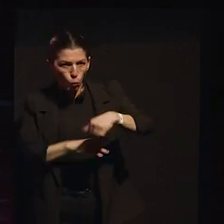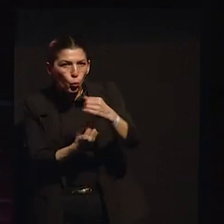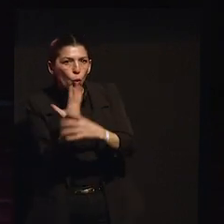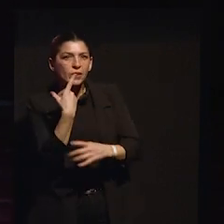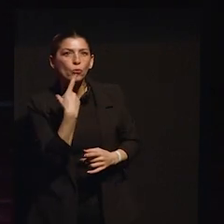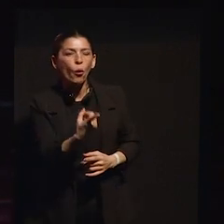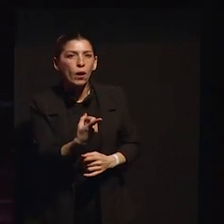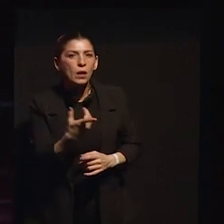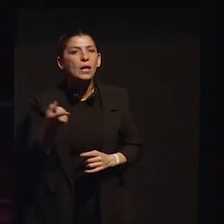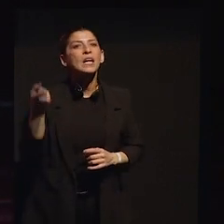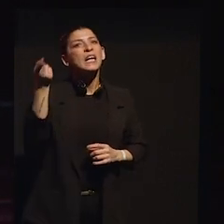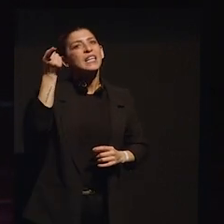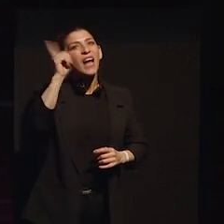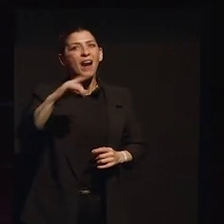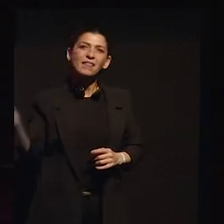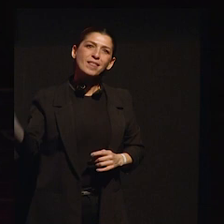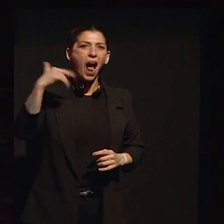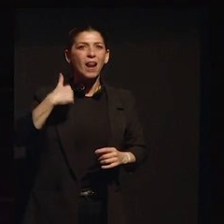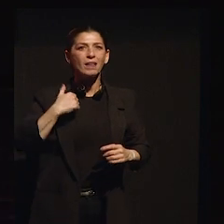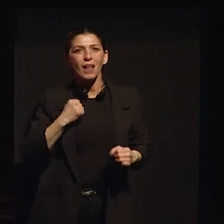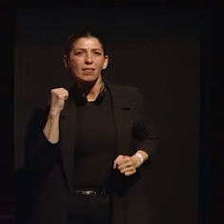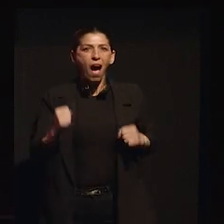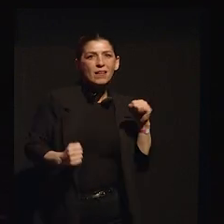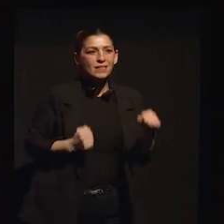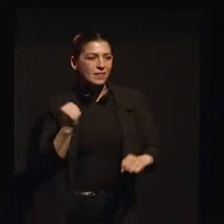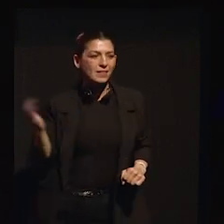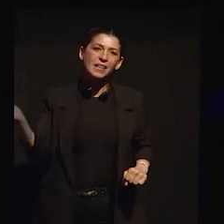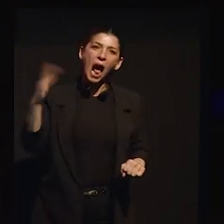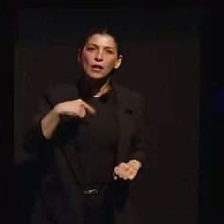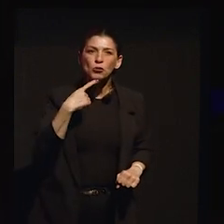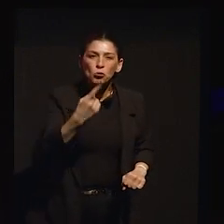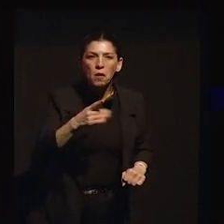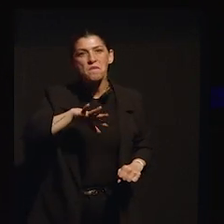right next to you, shall we start salsa dancing tomorrow? Or shall we walk from here to there on a weekday?